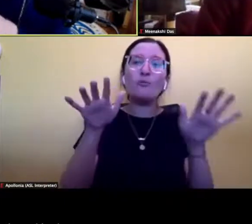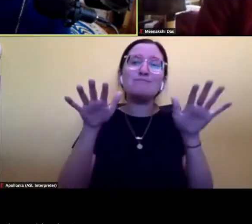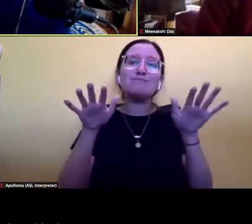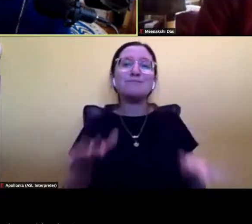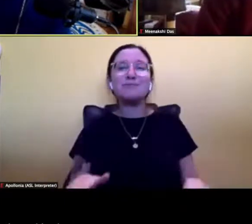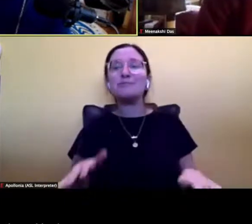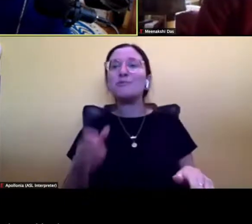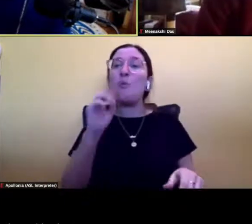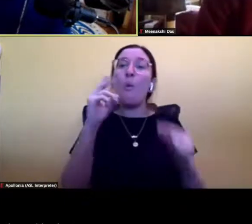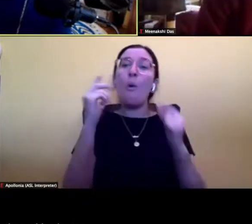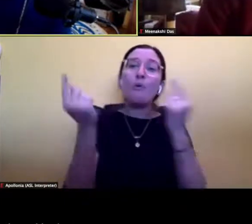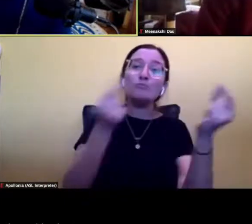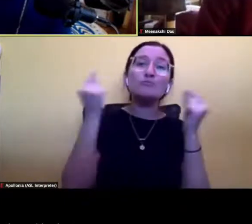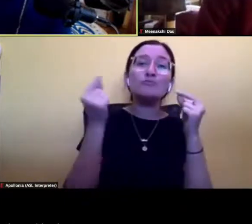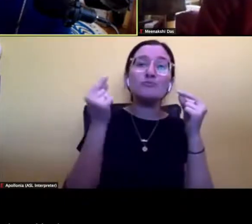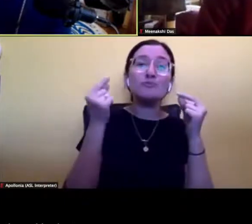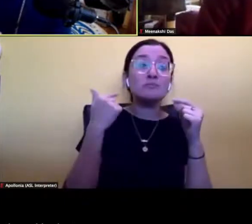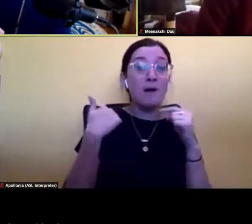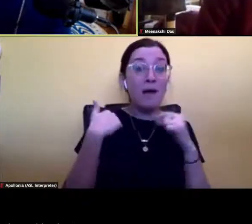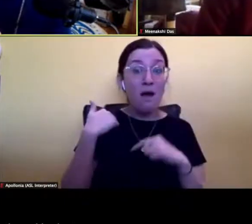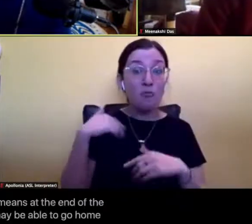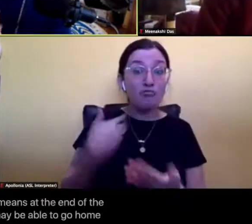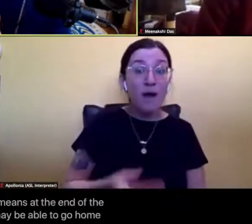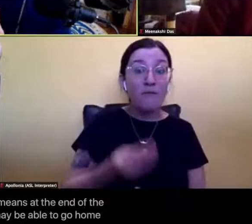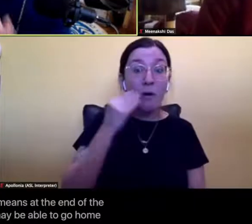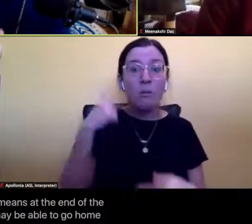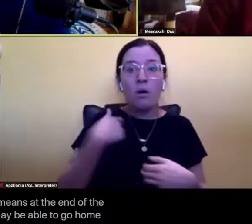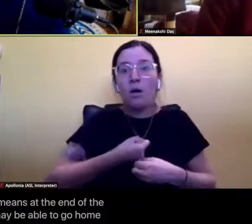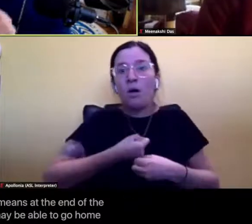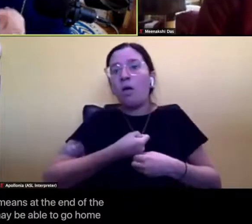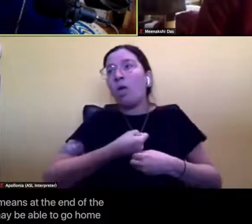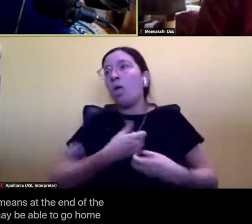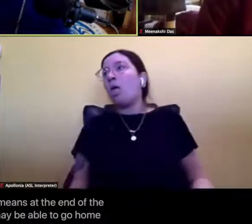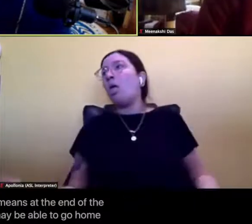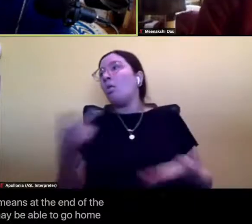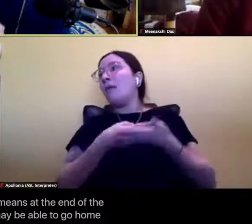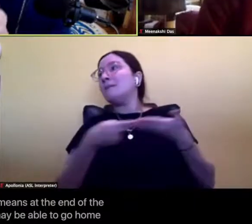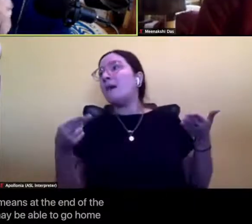completely exhausted so all I can really do is just lay down and try to rest my body.